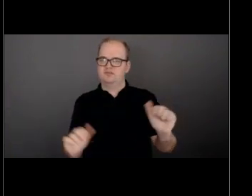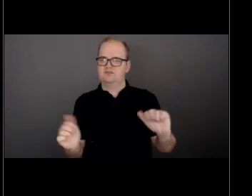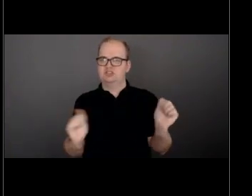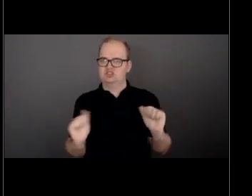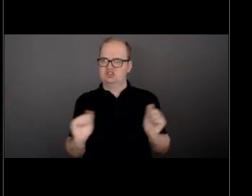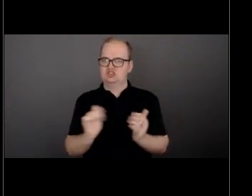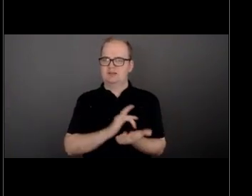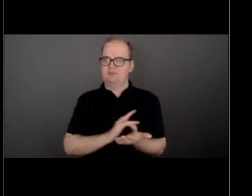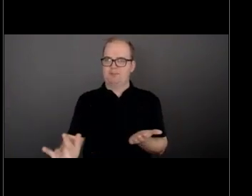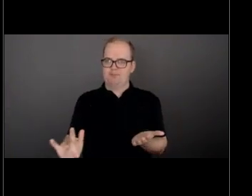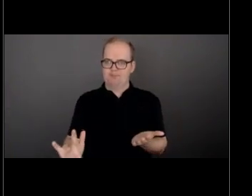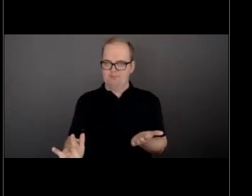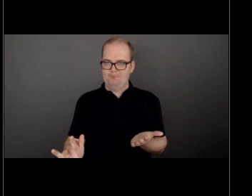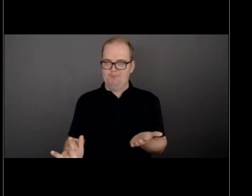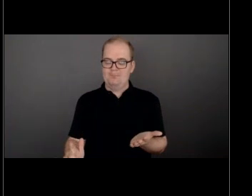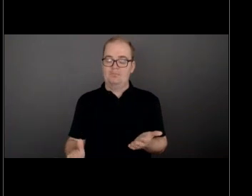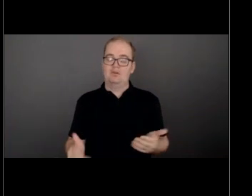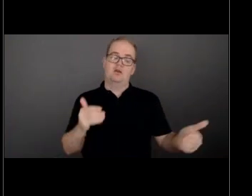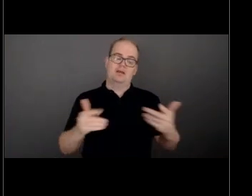vary it.